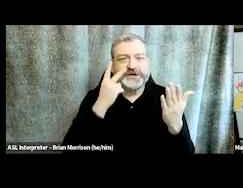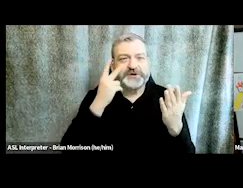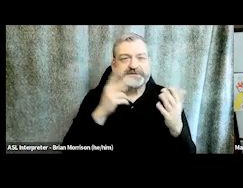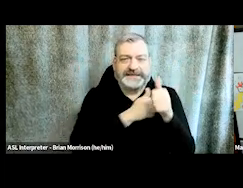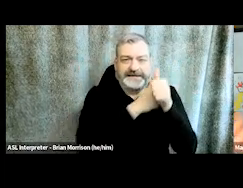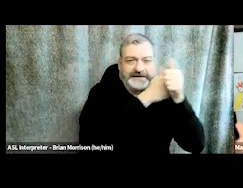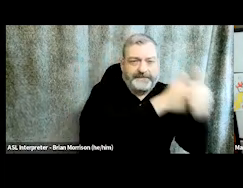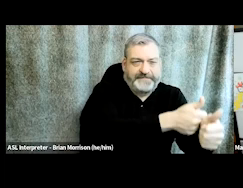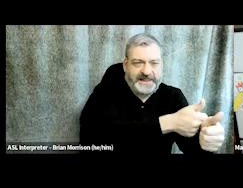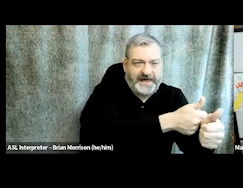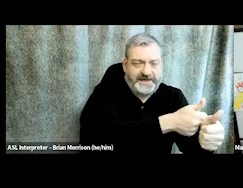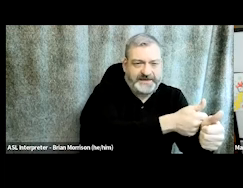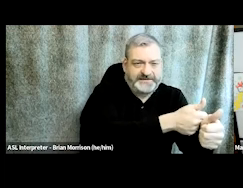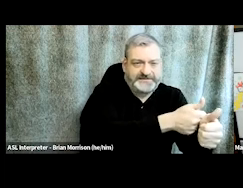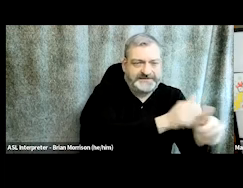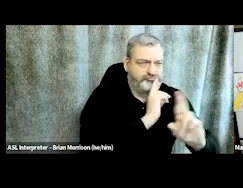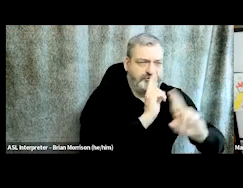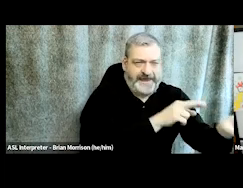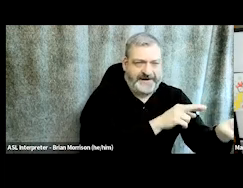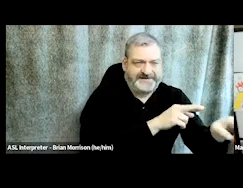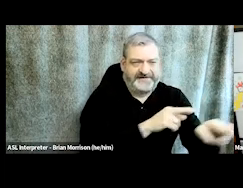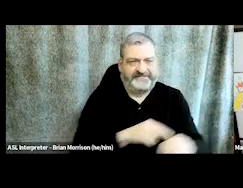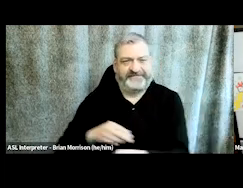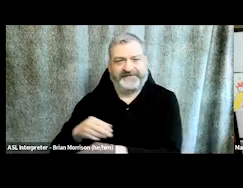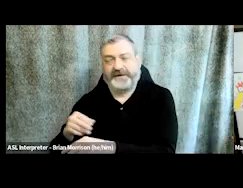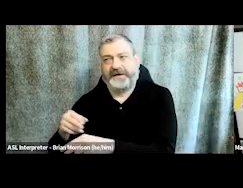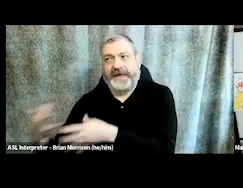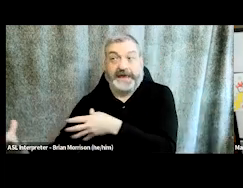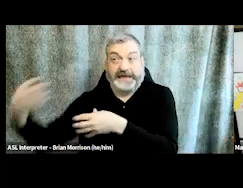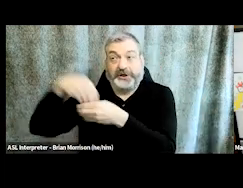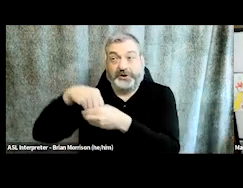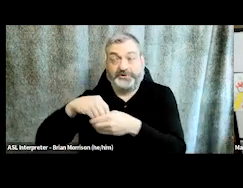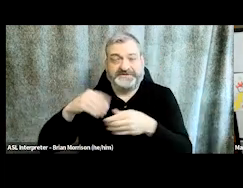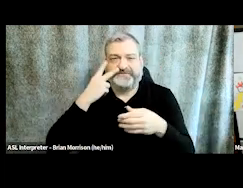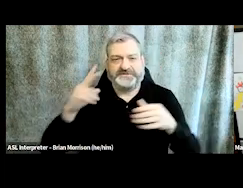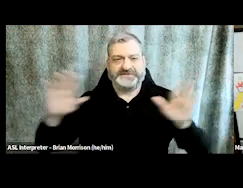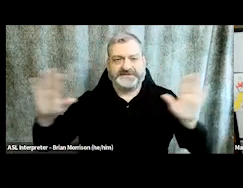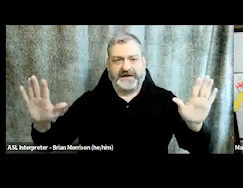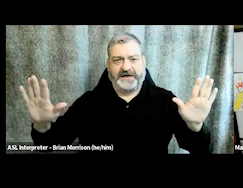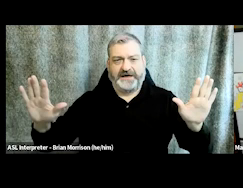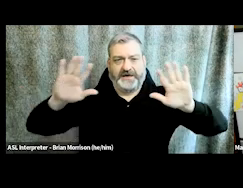and moving towards an inclusive practice and proactive. And then you'll see a baseline number